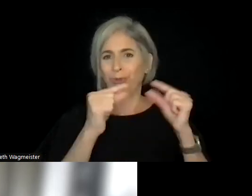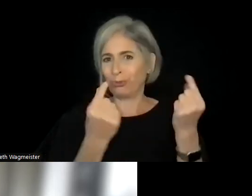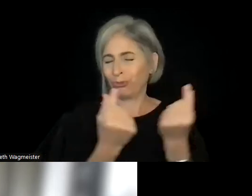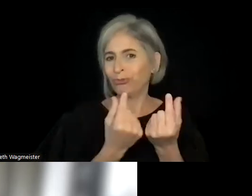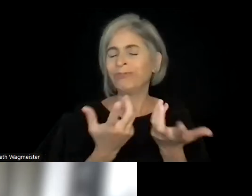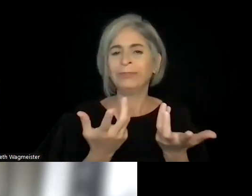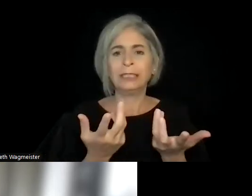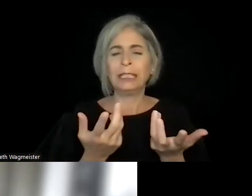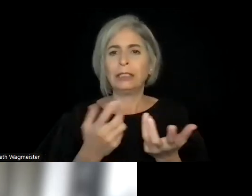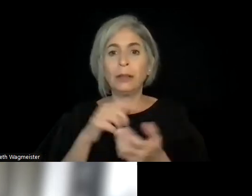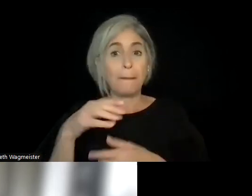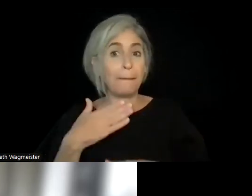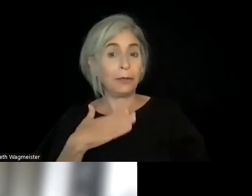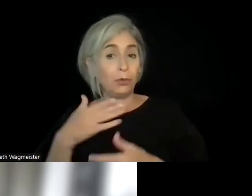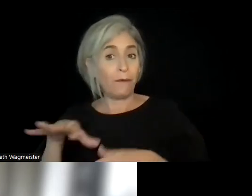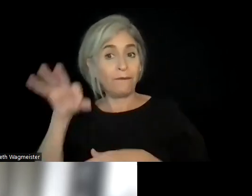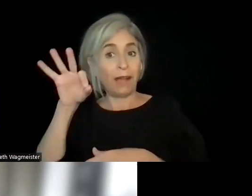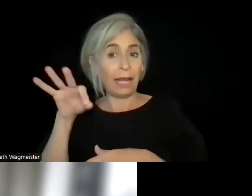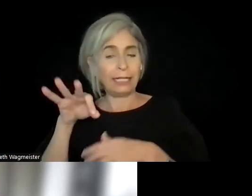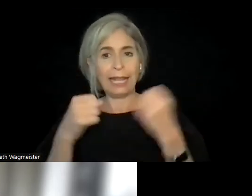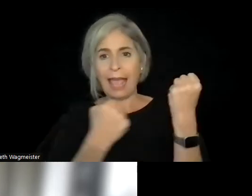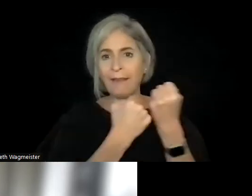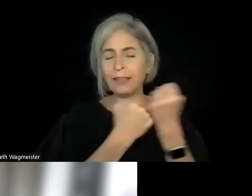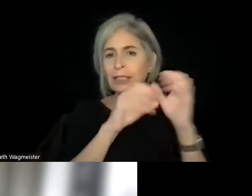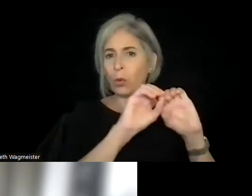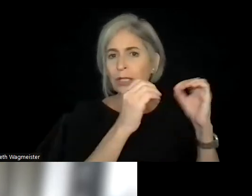advisory boards and focus groups and things like that. My biggest